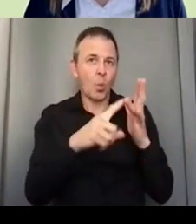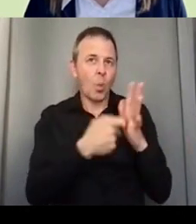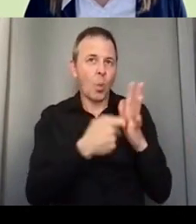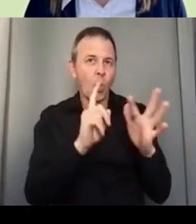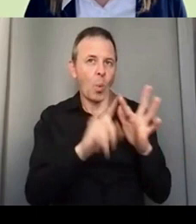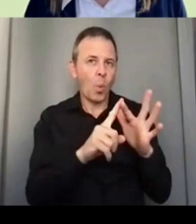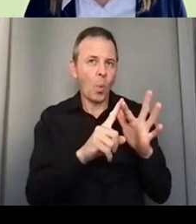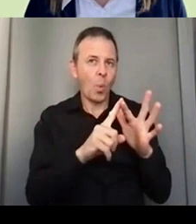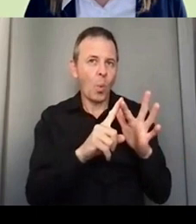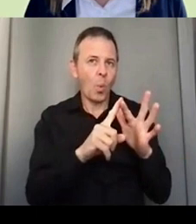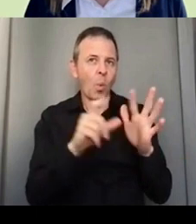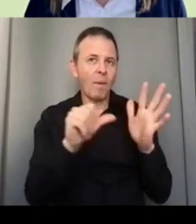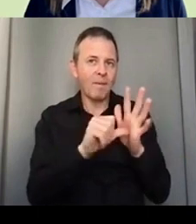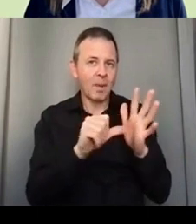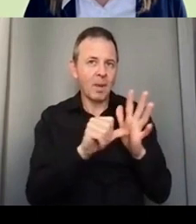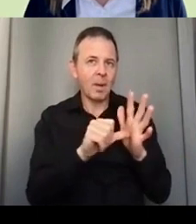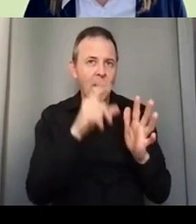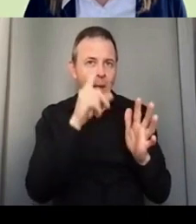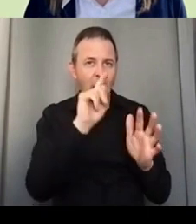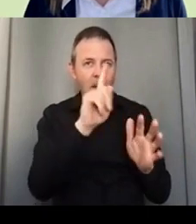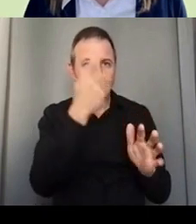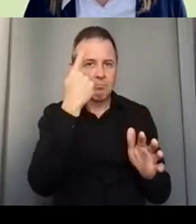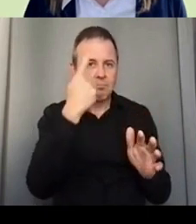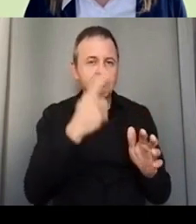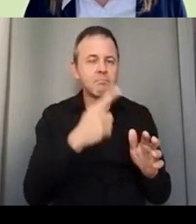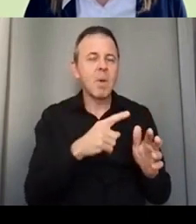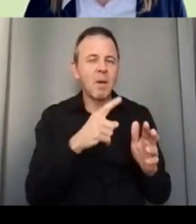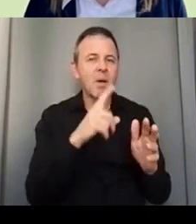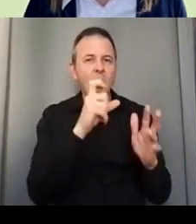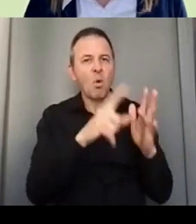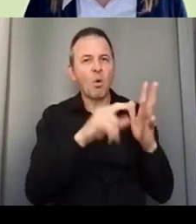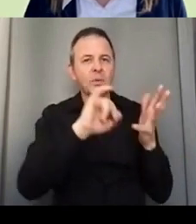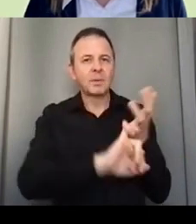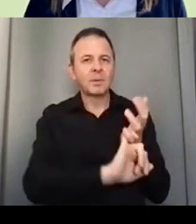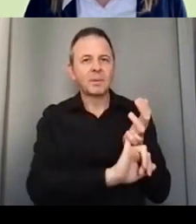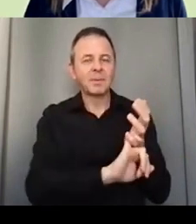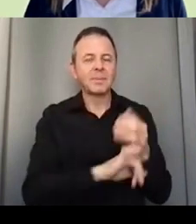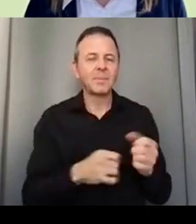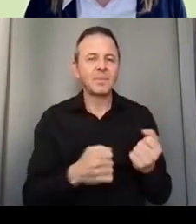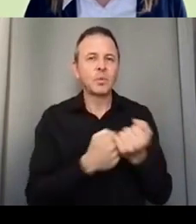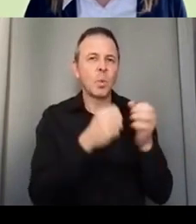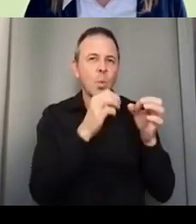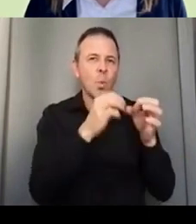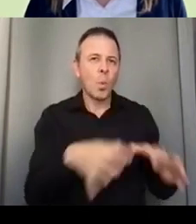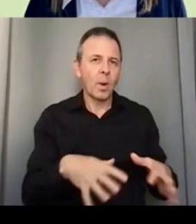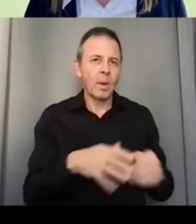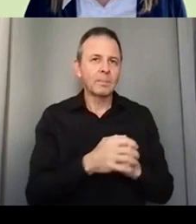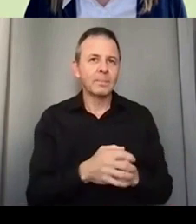support coordinator supports or CA we do however like to say that